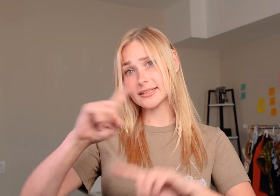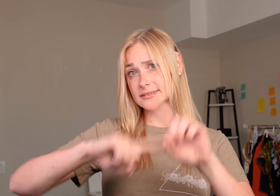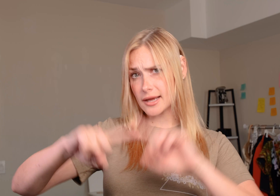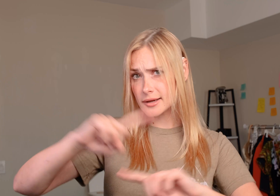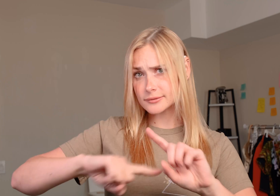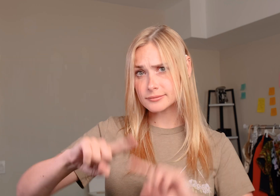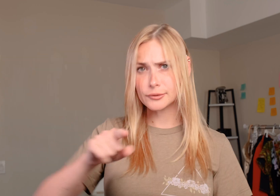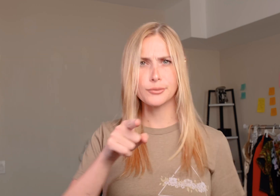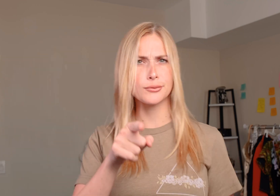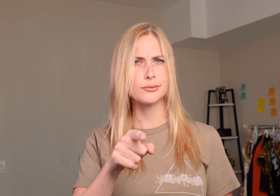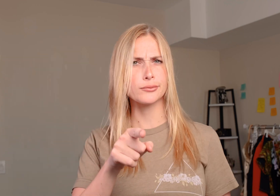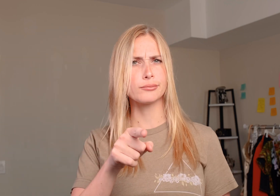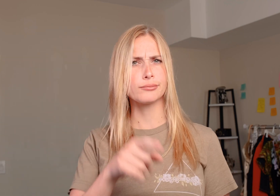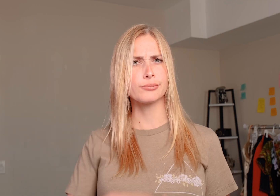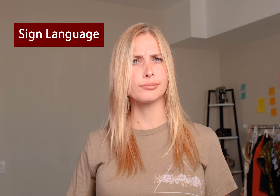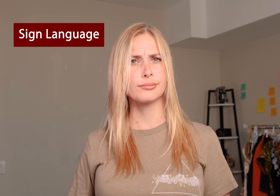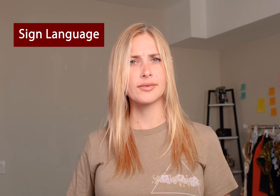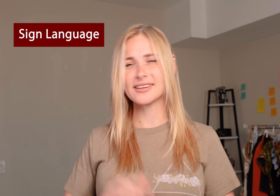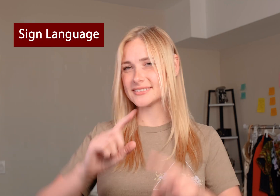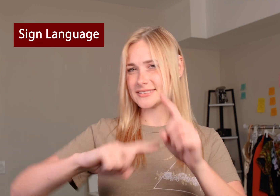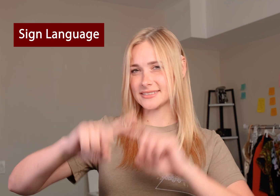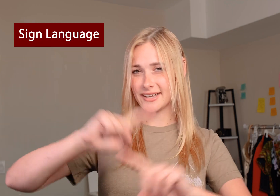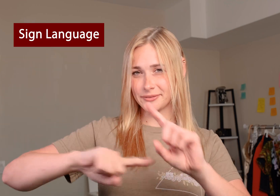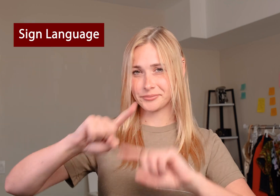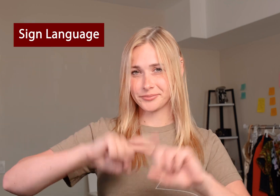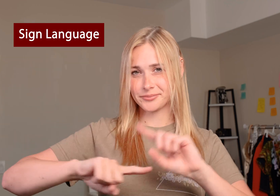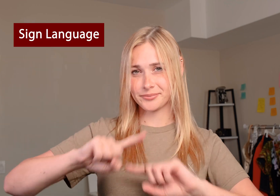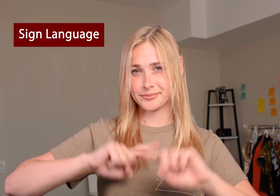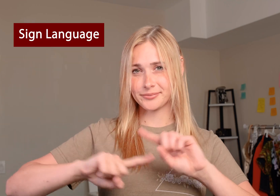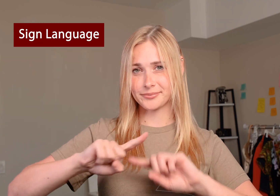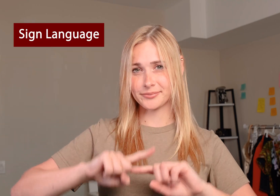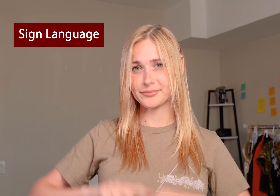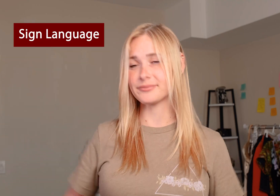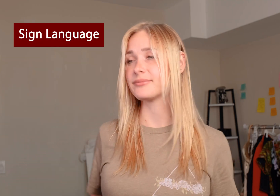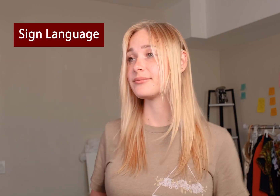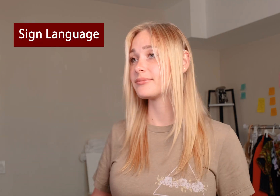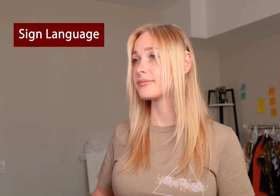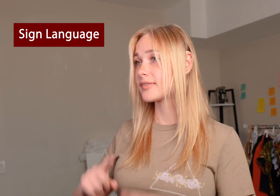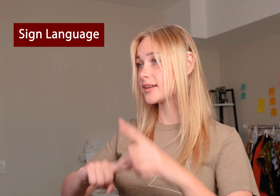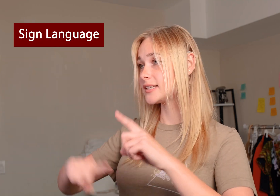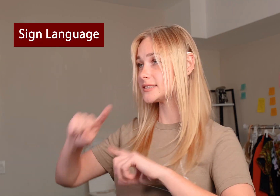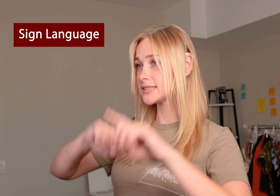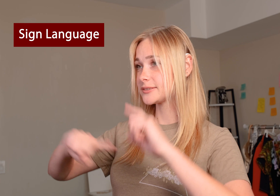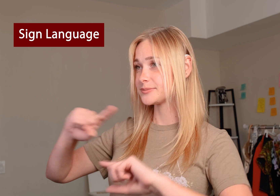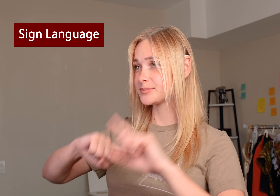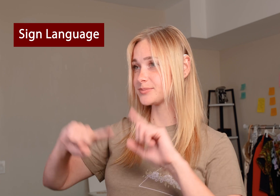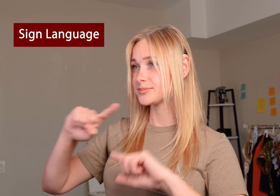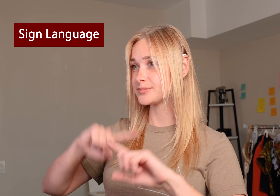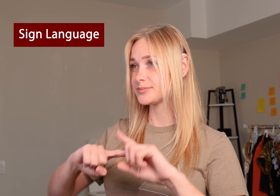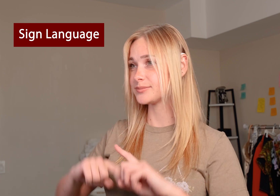so the first thing you should ask is, "You sign?" and this is the sign for "sign."